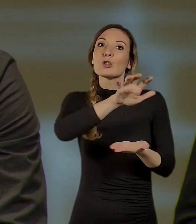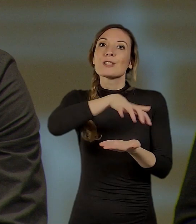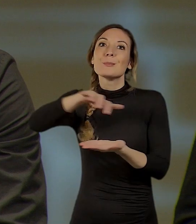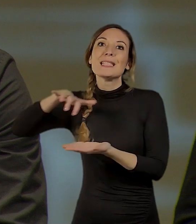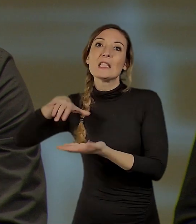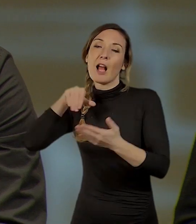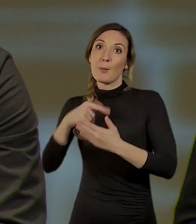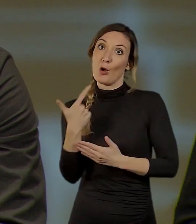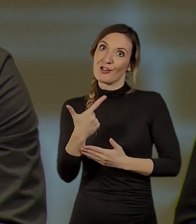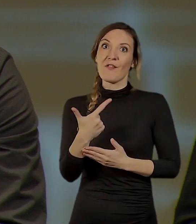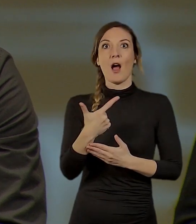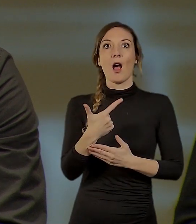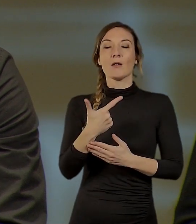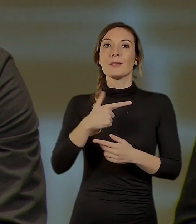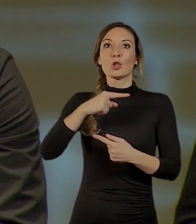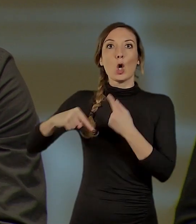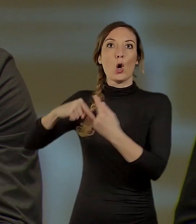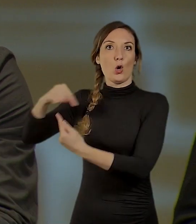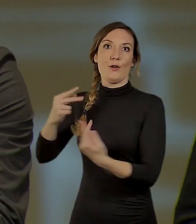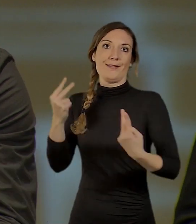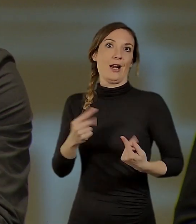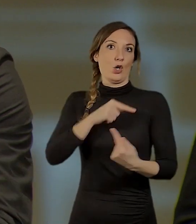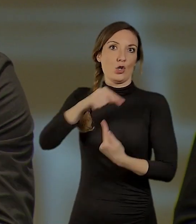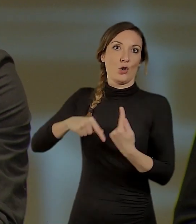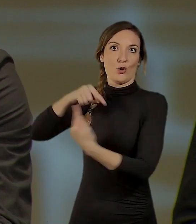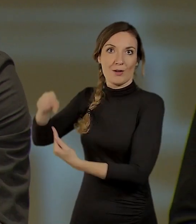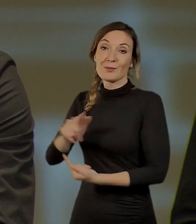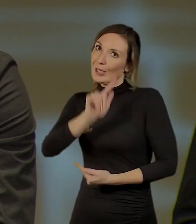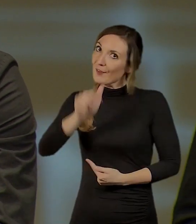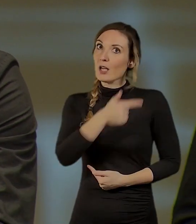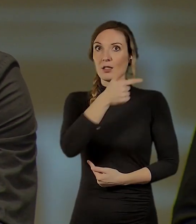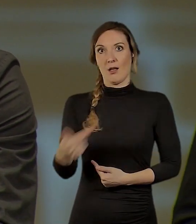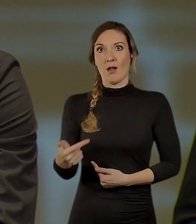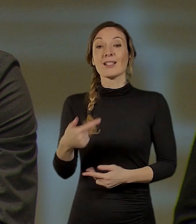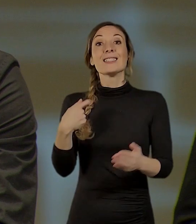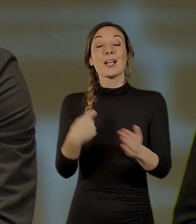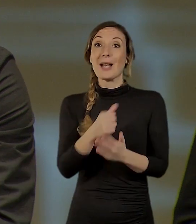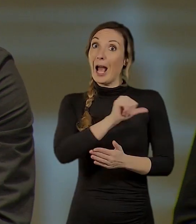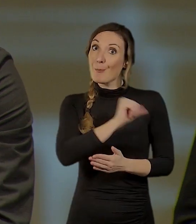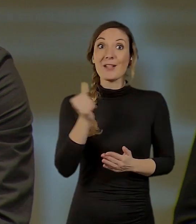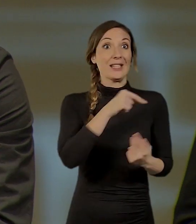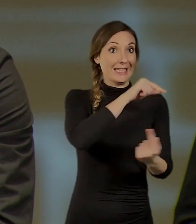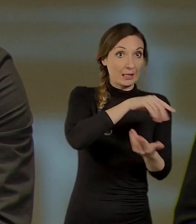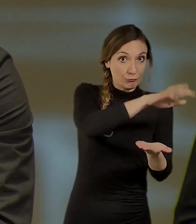the architects and developers had a finished project for zoning permits. And it wasn't like they did a participation.